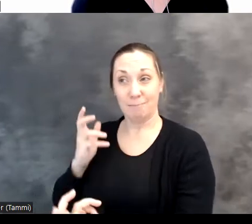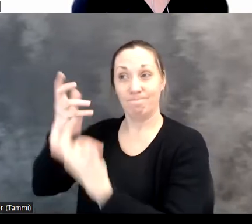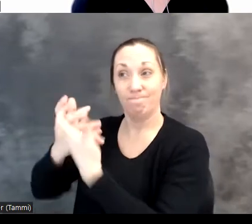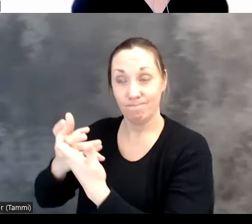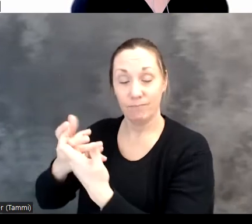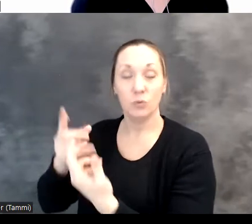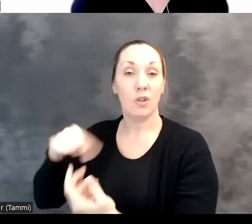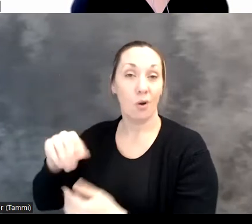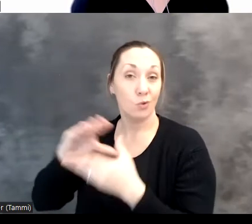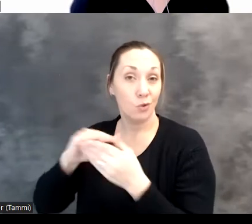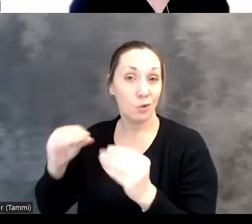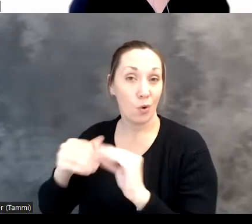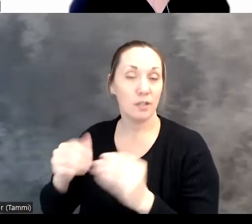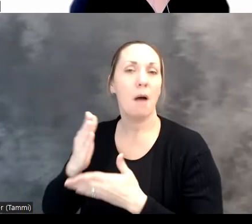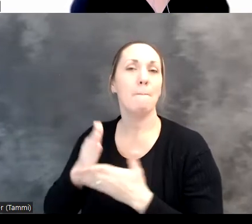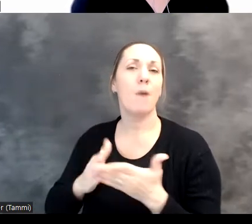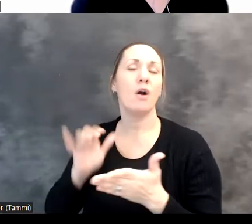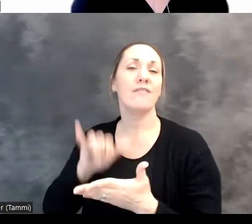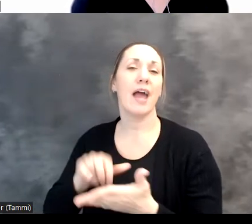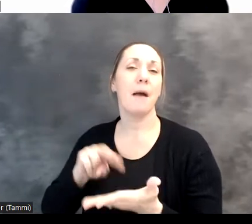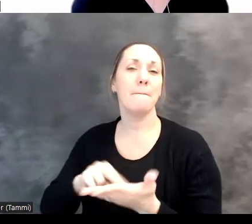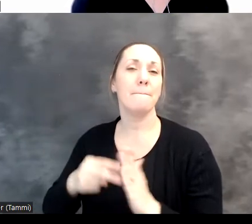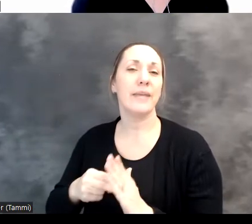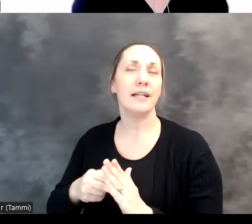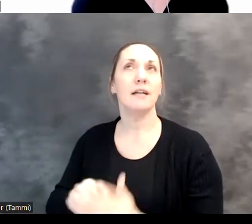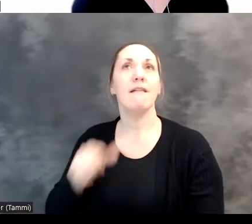and cultivate our sensitivity to